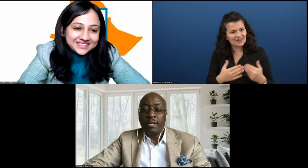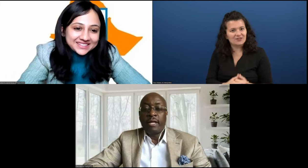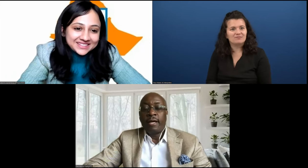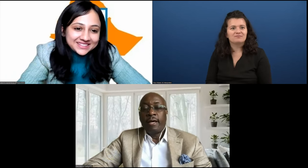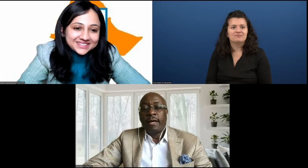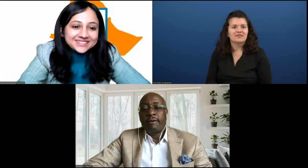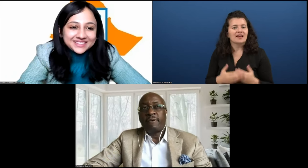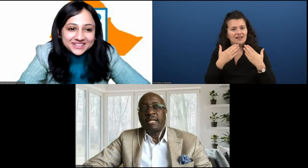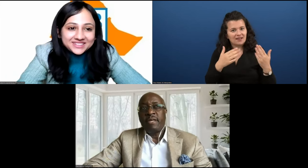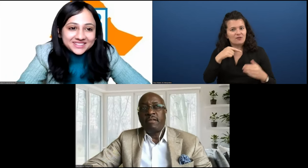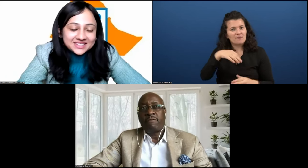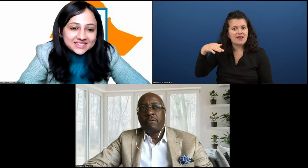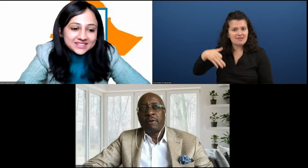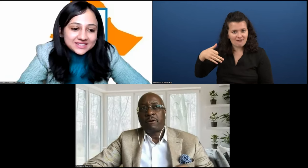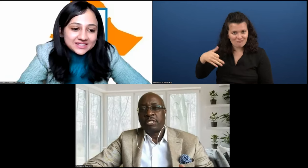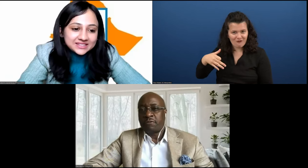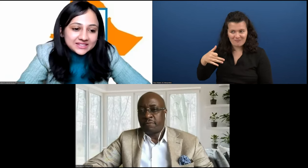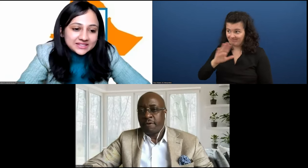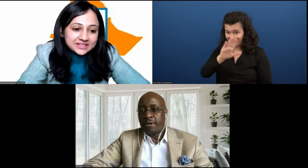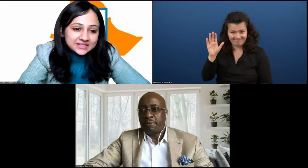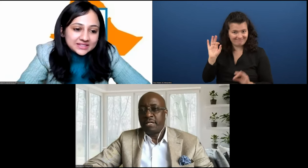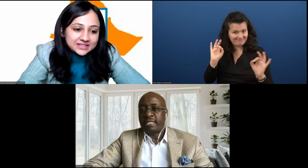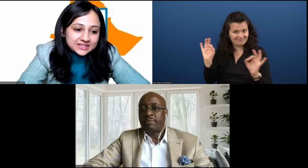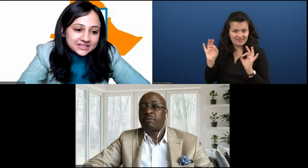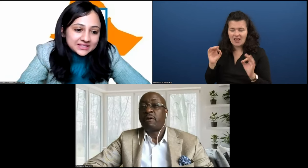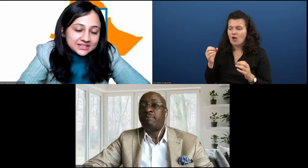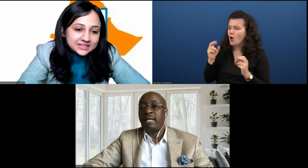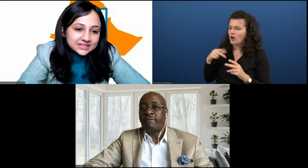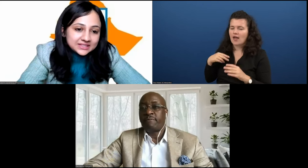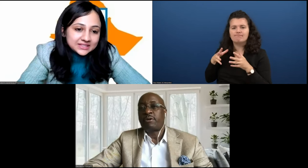12:00:27 First let me give you a context of Safari complete terms of our belief, because